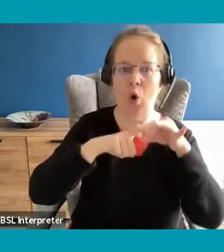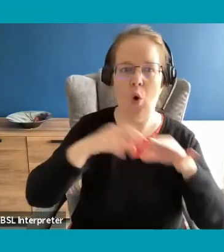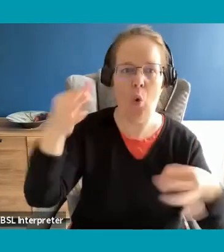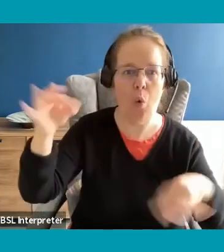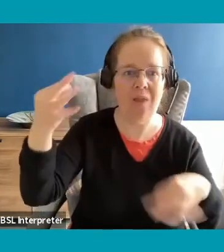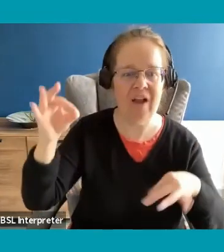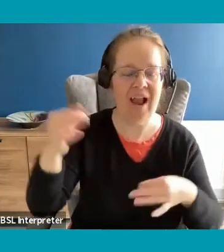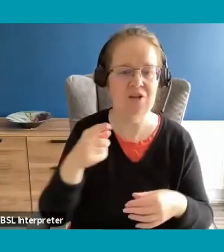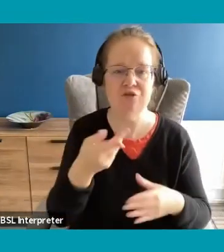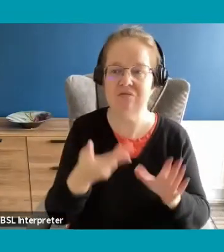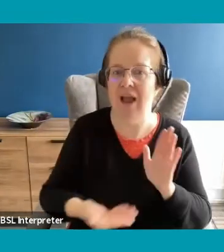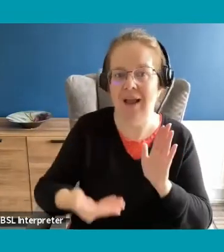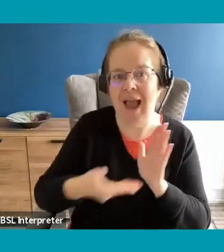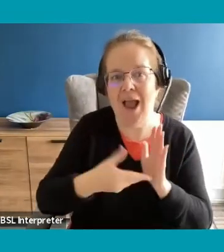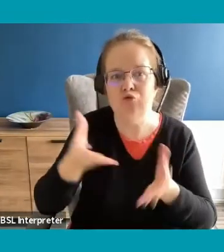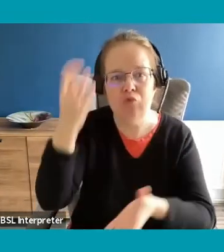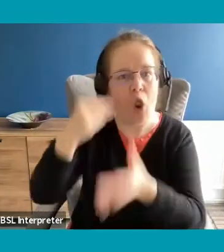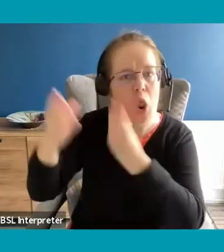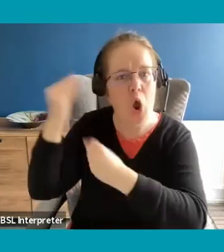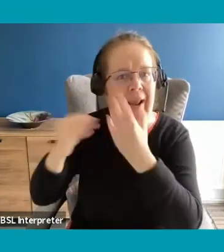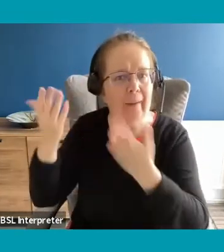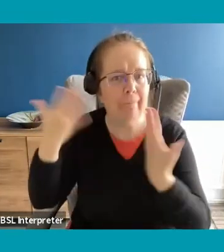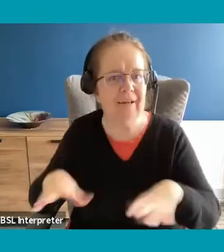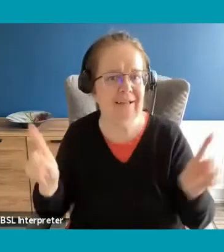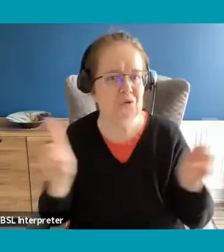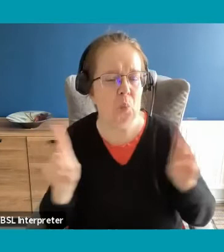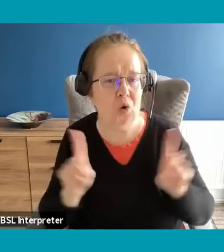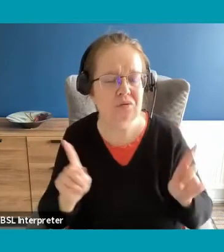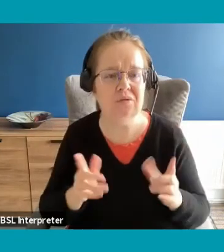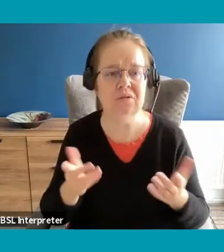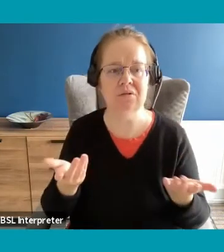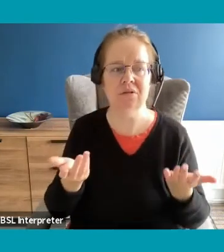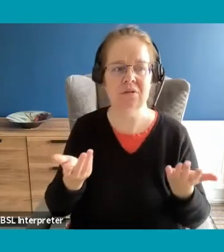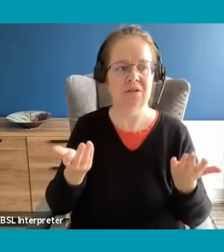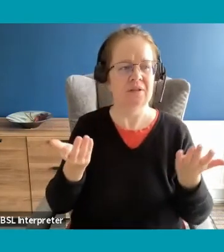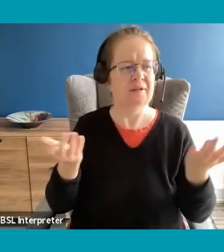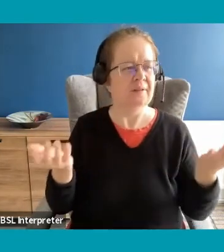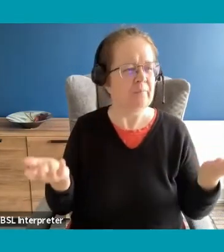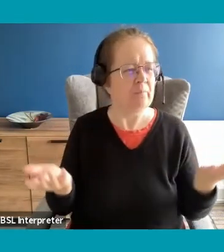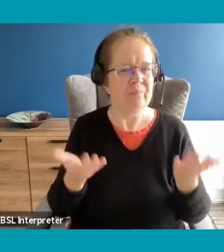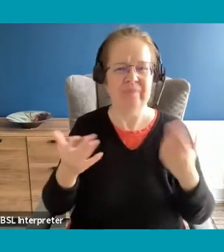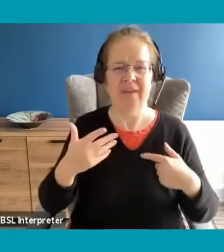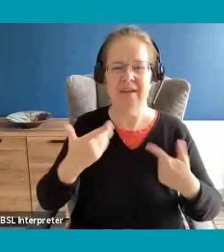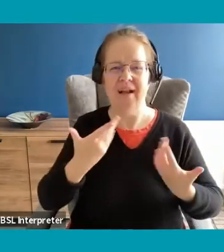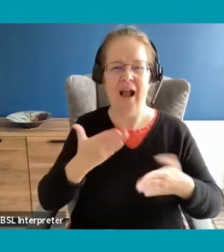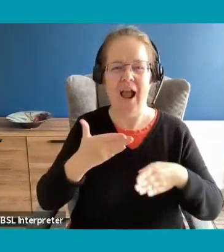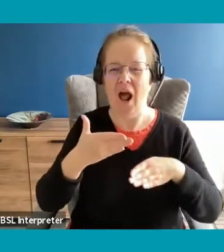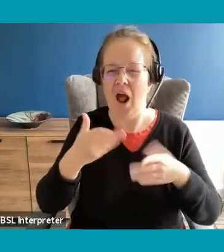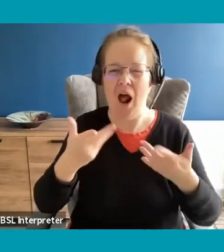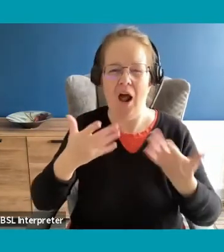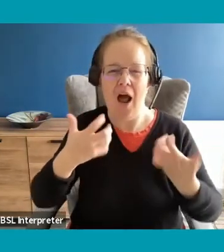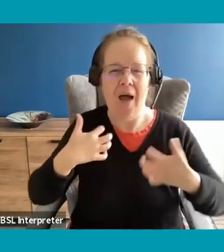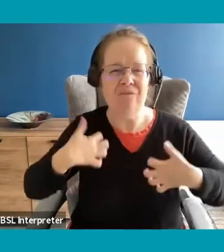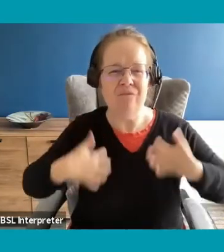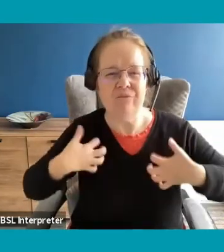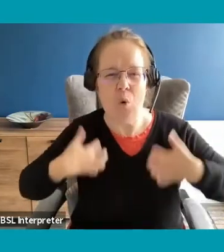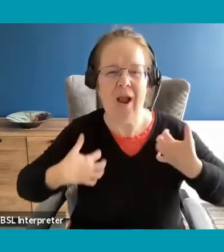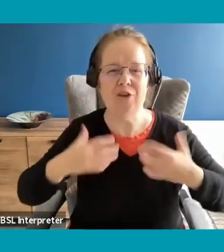some additional learning you know, UM, vocational studies, anything like that. Get it in there.